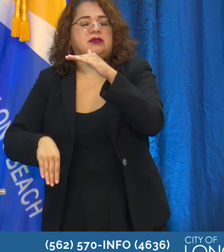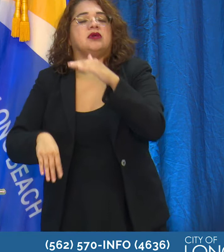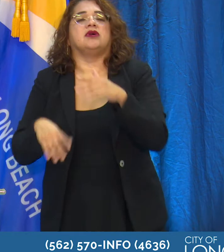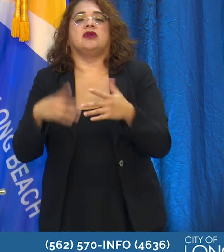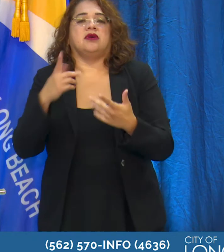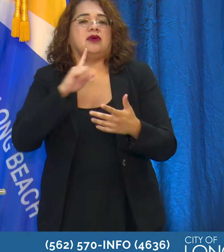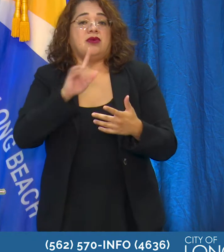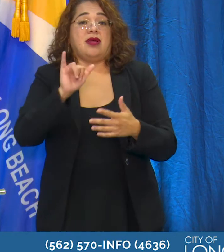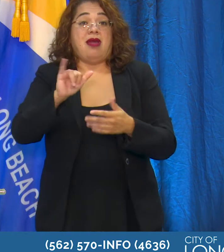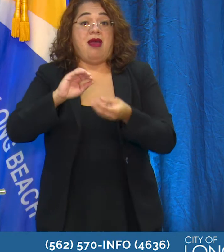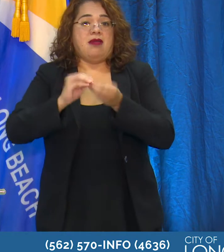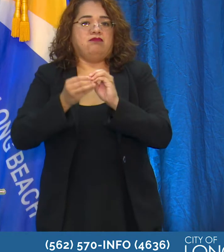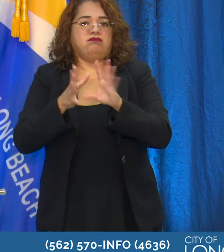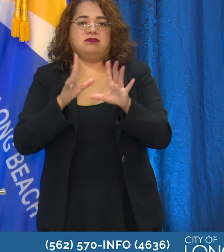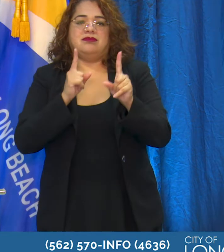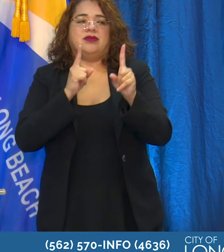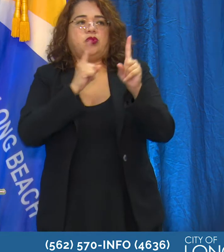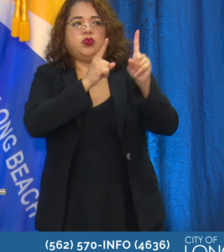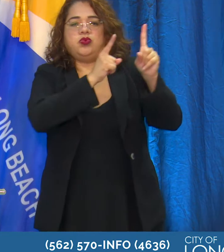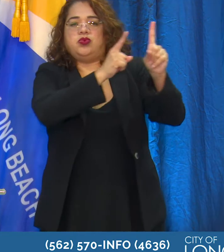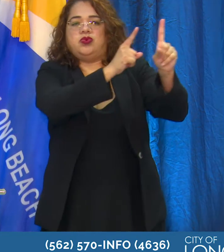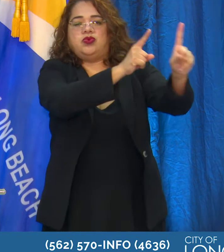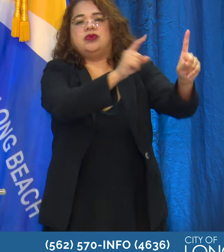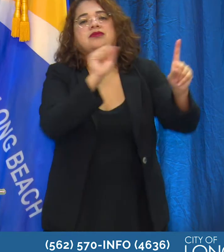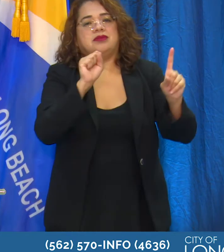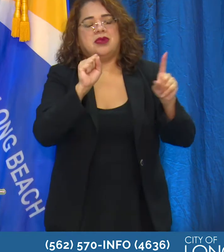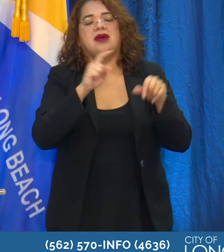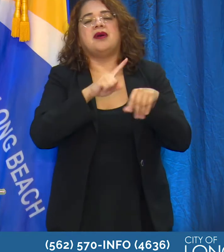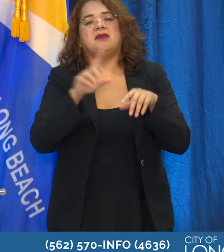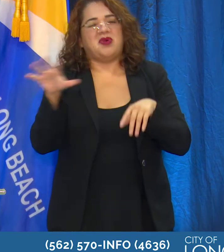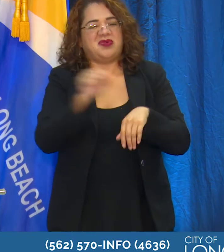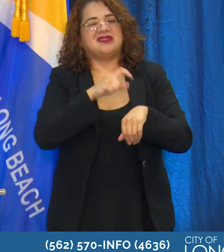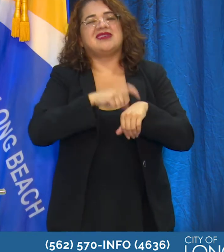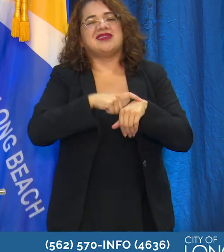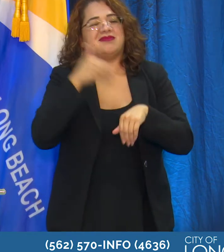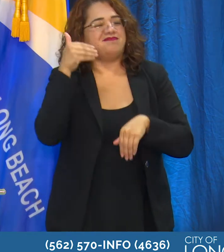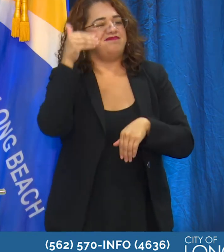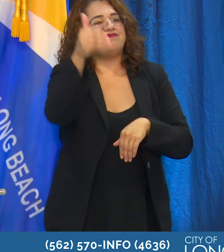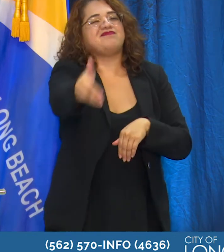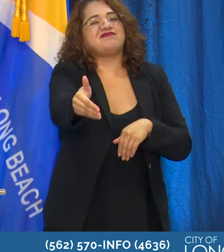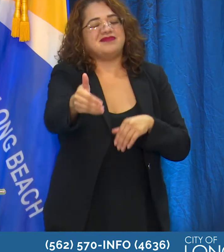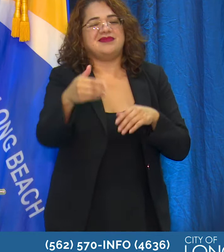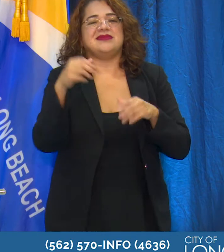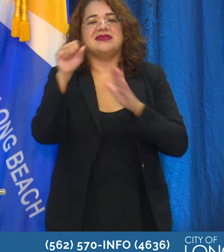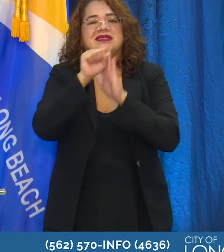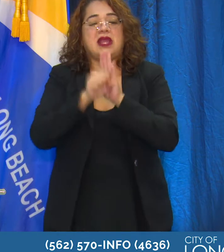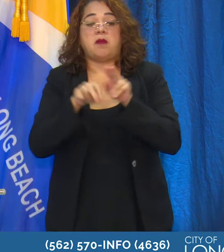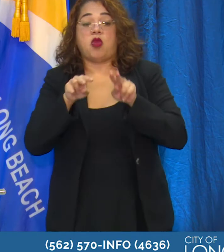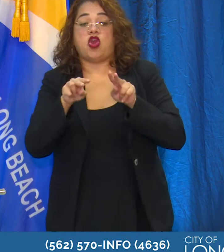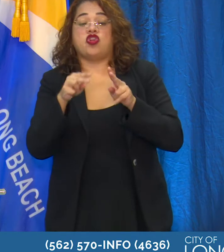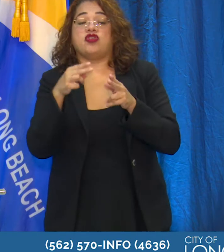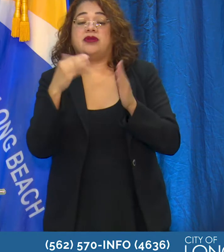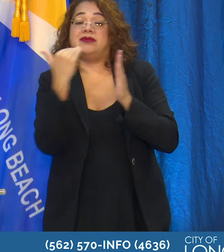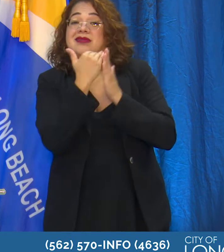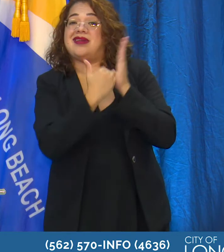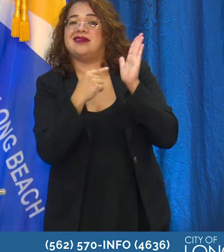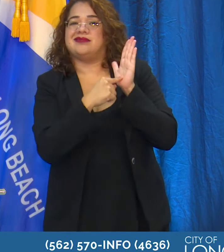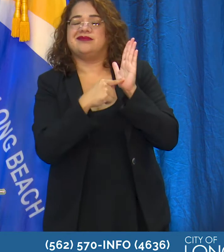the point where we would be off the state's monitoring list. Thank you. The next question comes from Hayley at the Press Telegram.